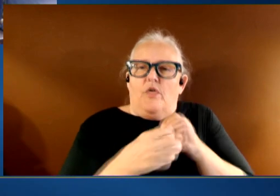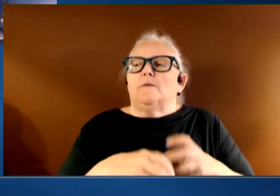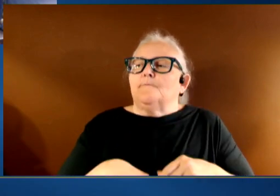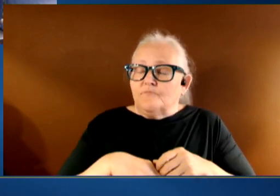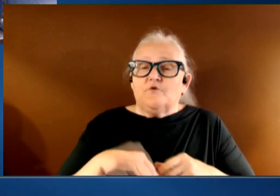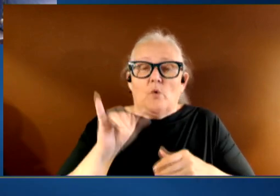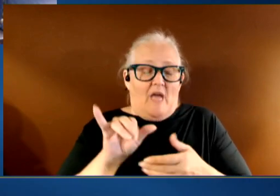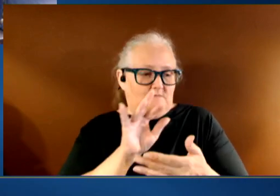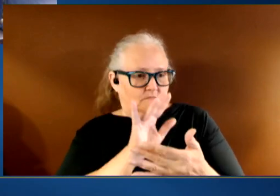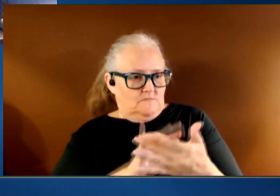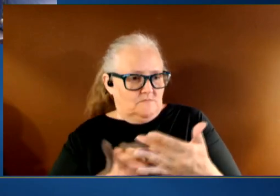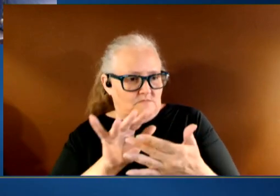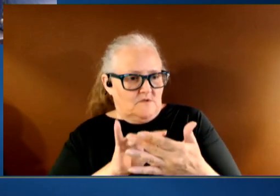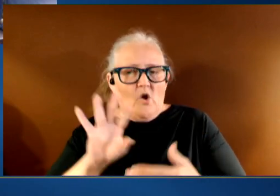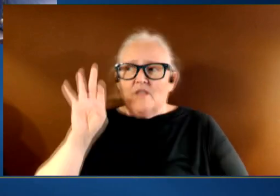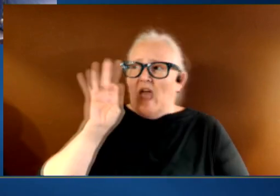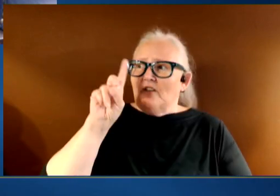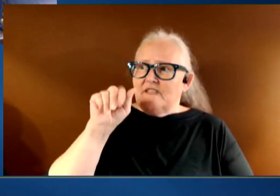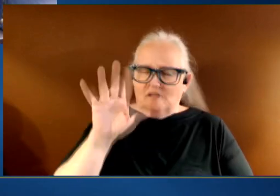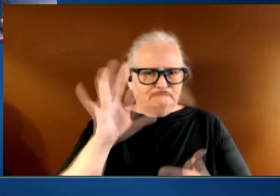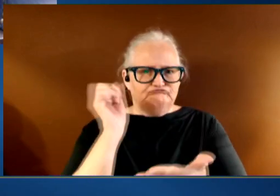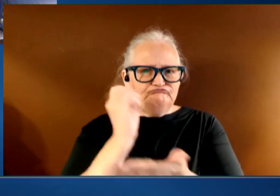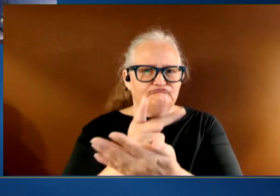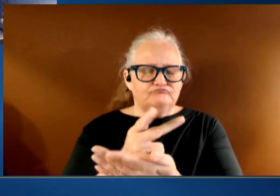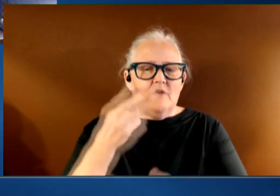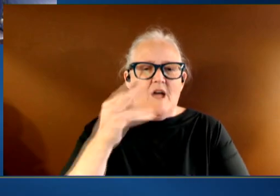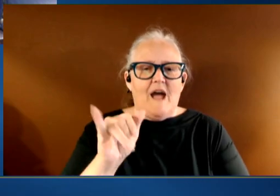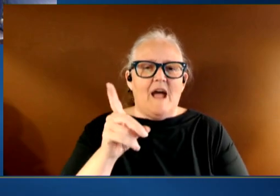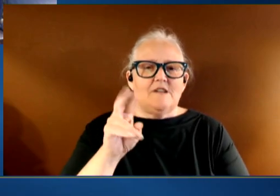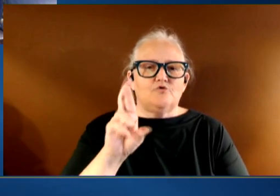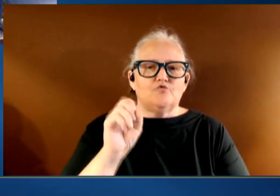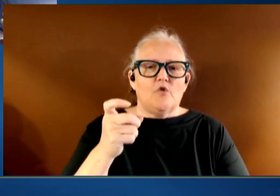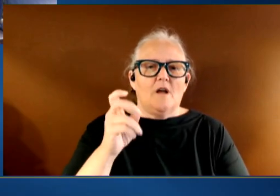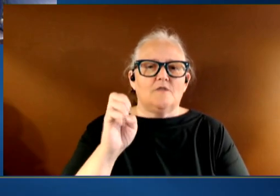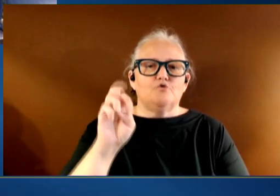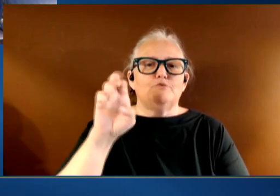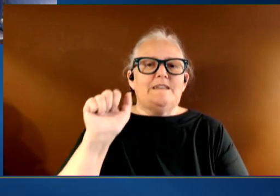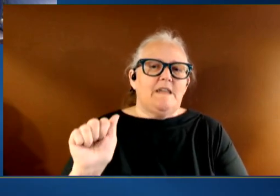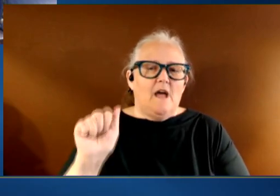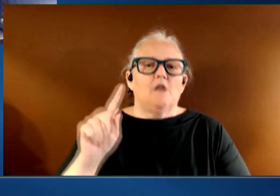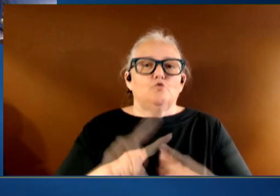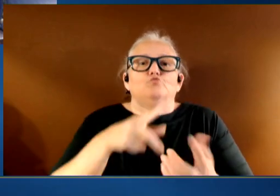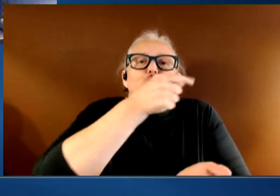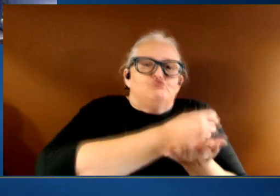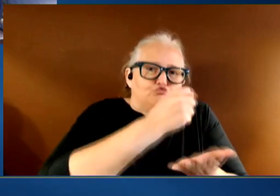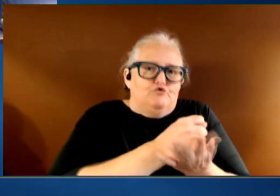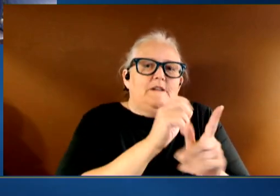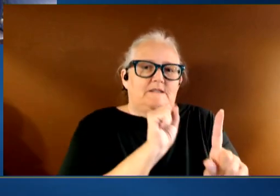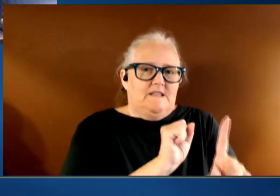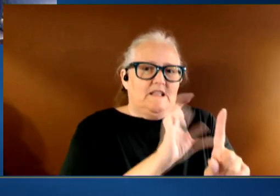the FDA to approve hydroxyurea for the treatment of sickle cell disease. Almost 20 years after